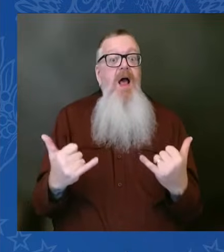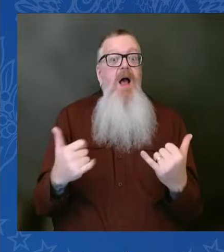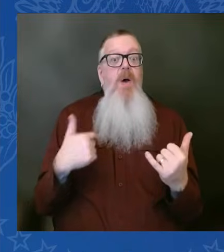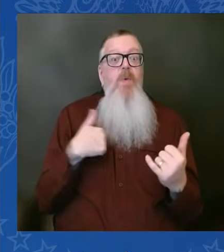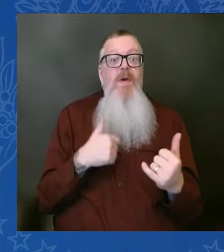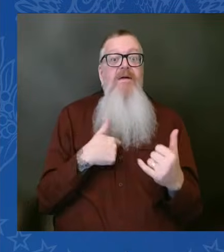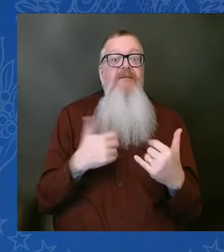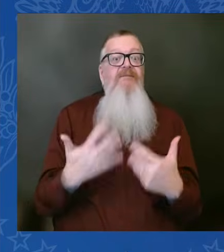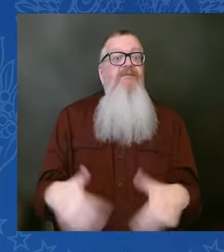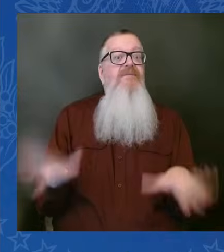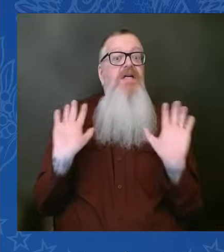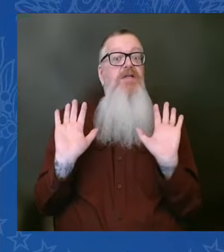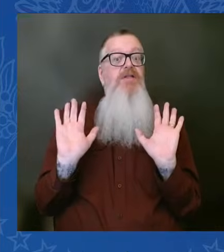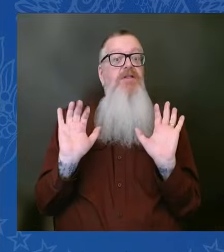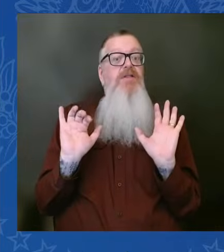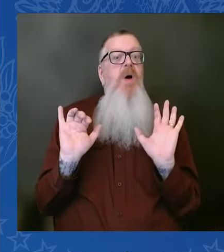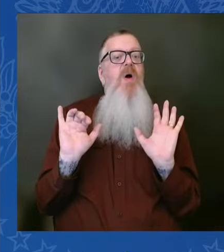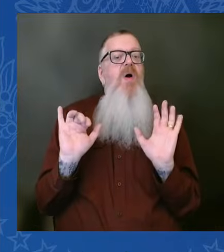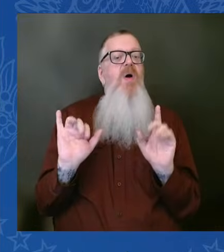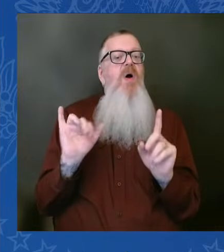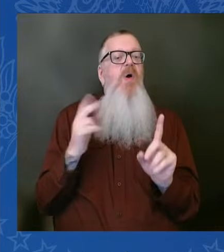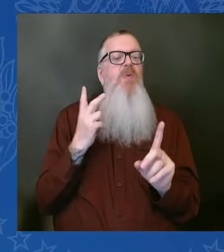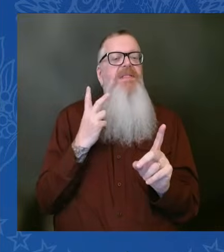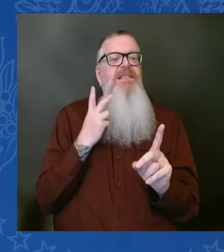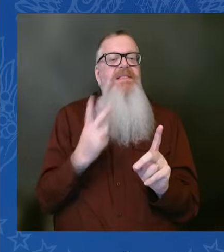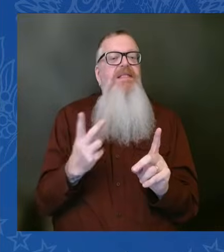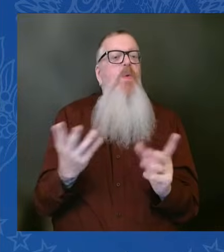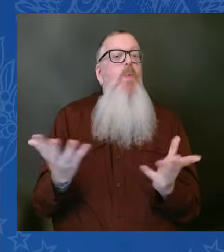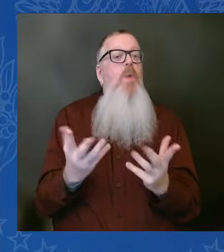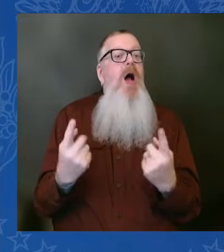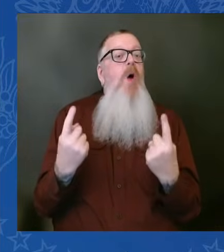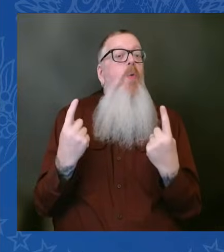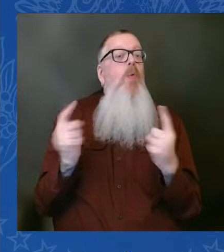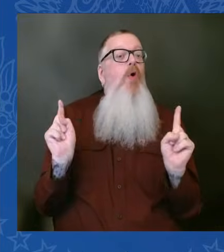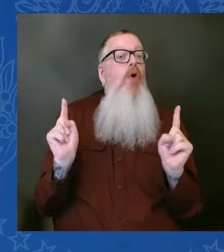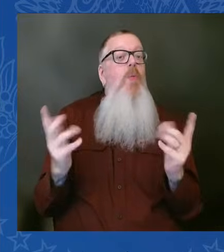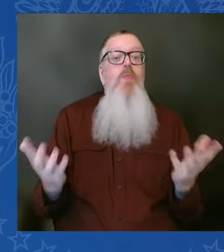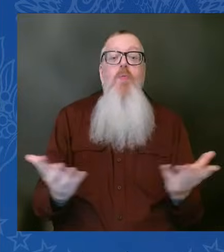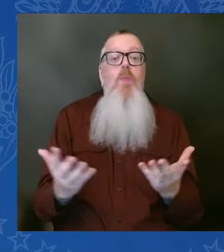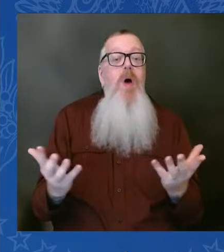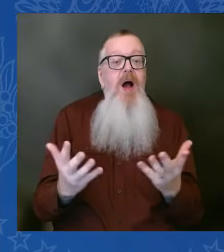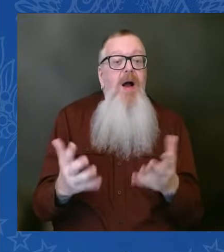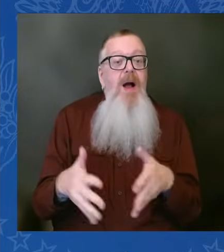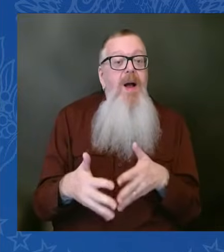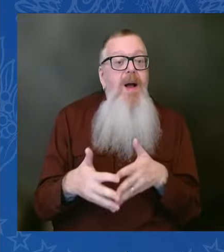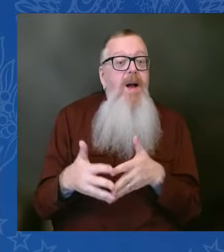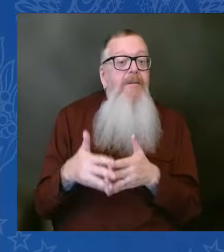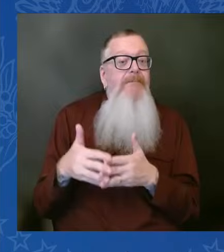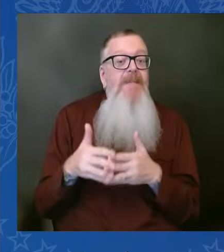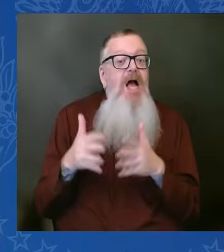You know, within the first two months of office, I signed the American Rescue Plan -- the most significant economic recovery package